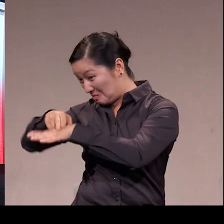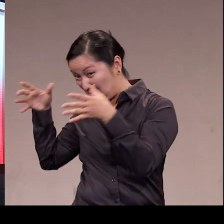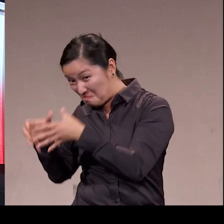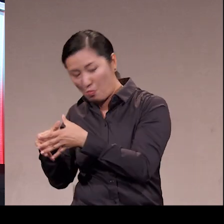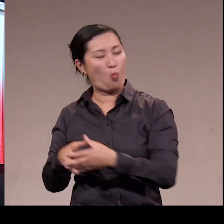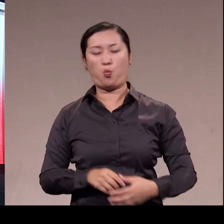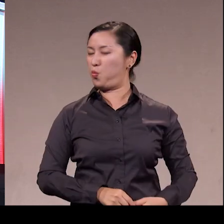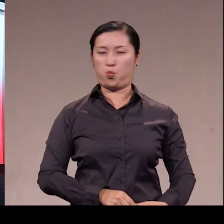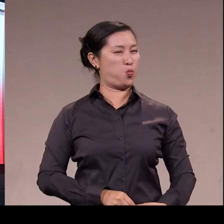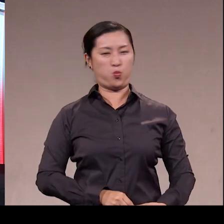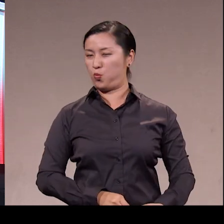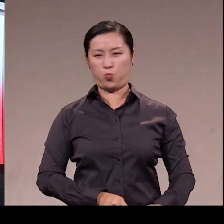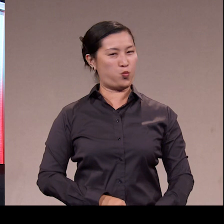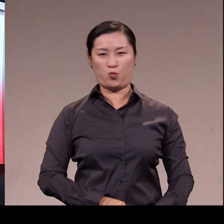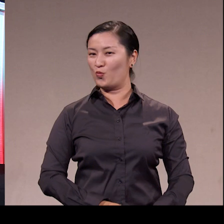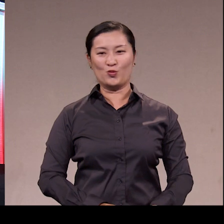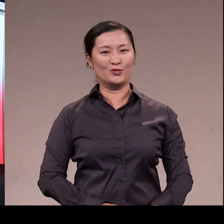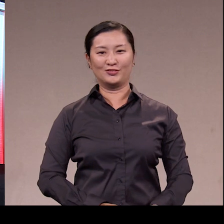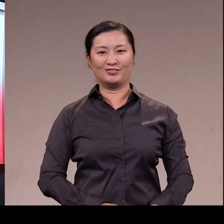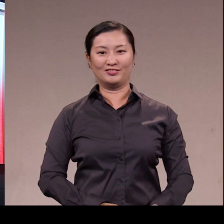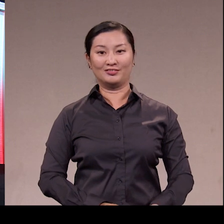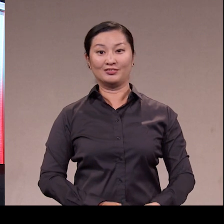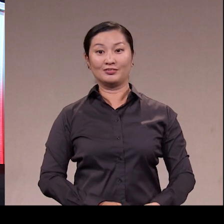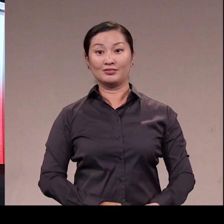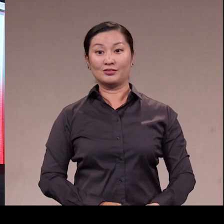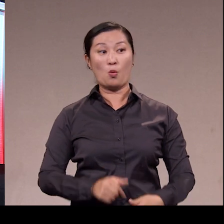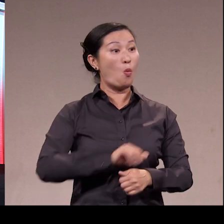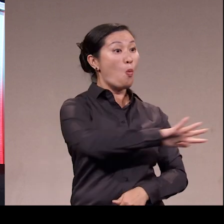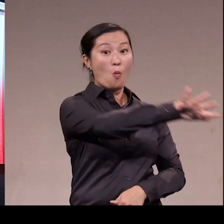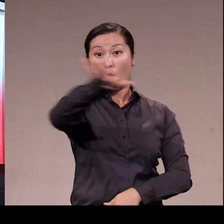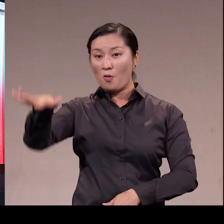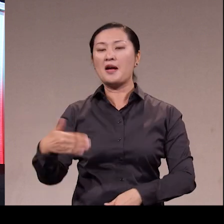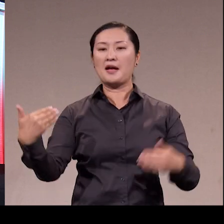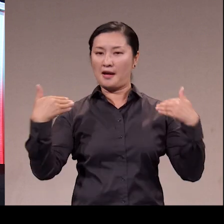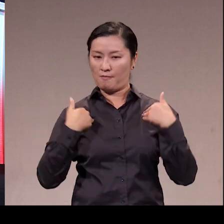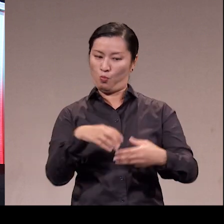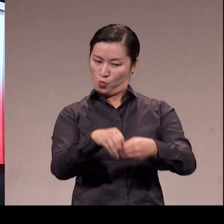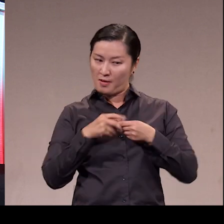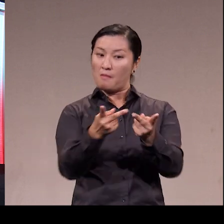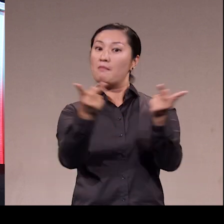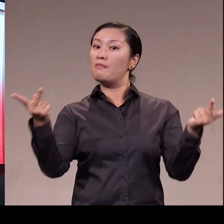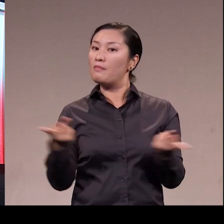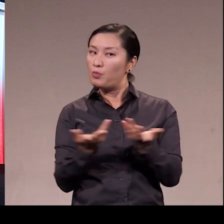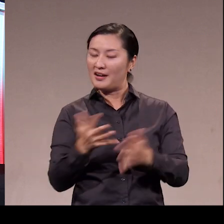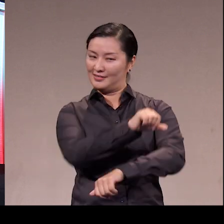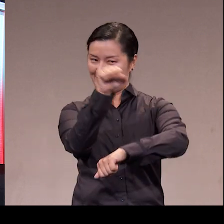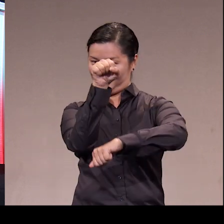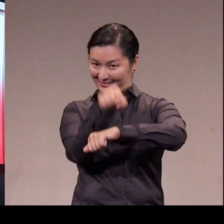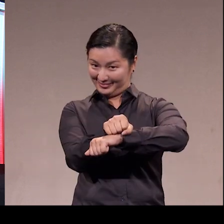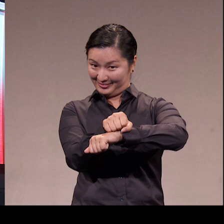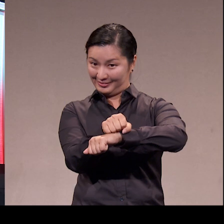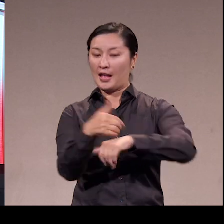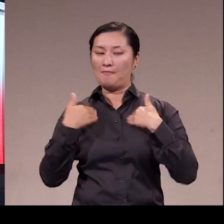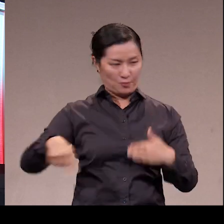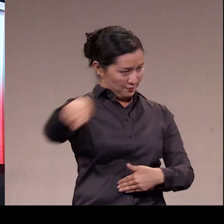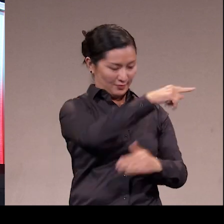Everyone will have his place here. There will be equality in terms of language,